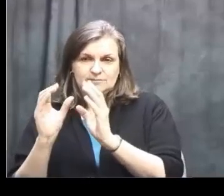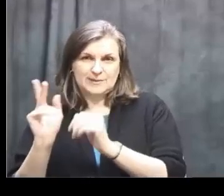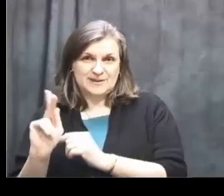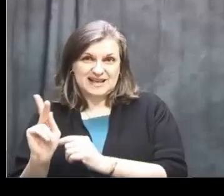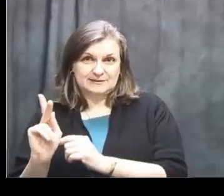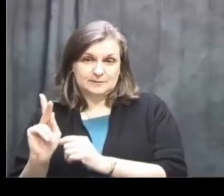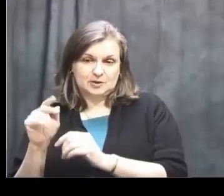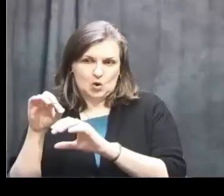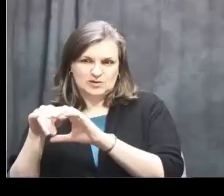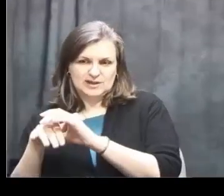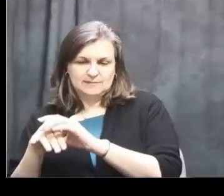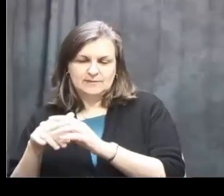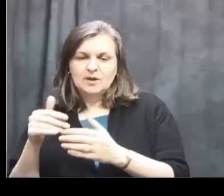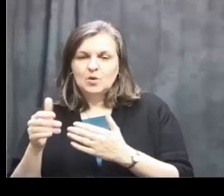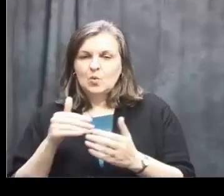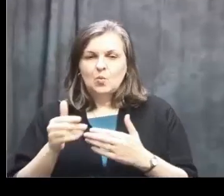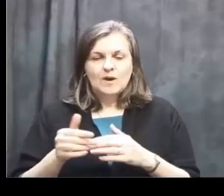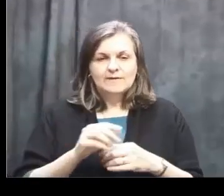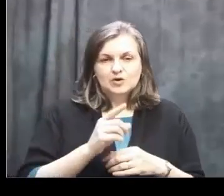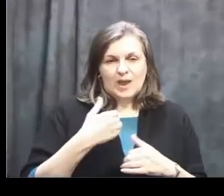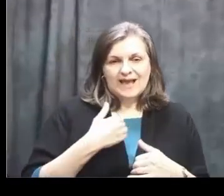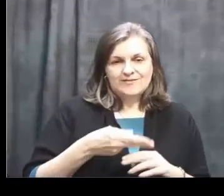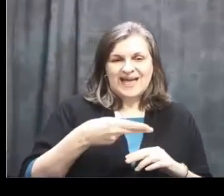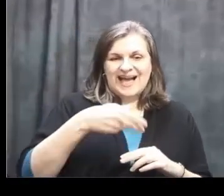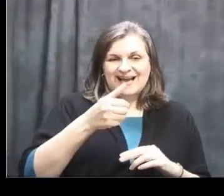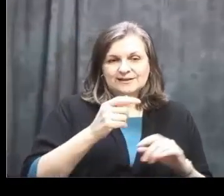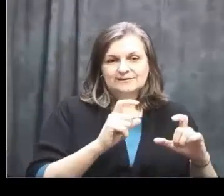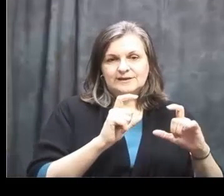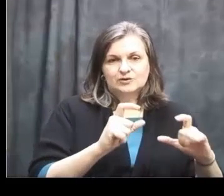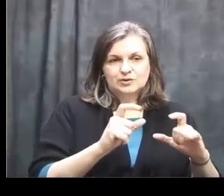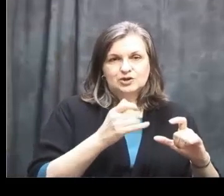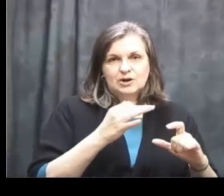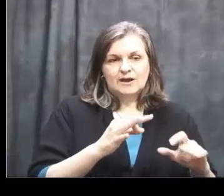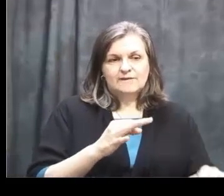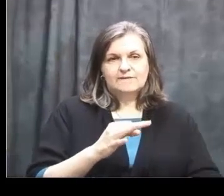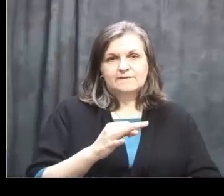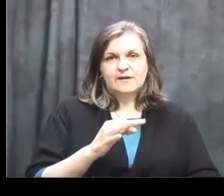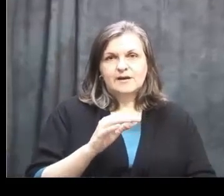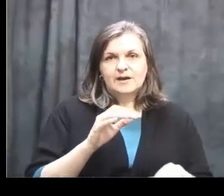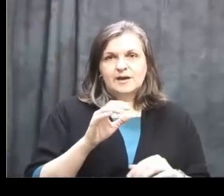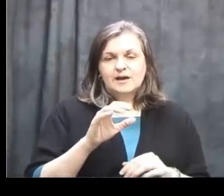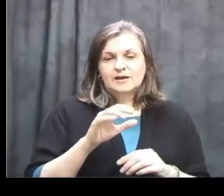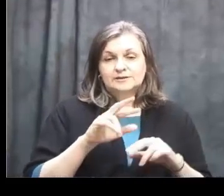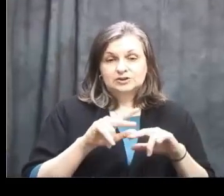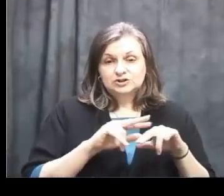wherever the concentration as highest of that salt -- potassium